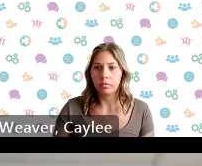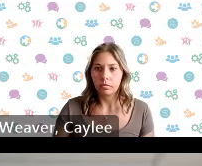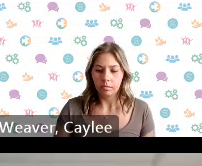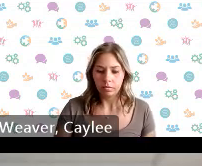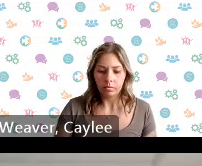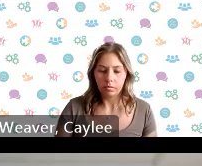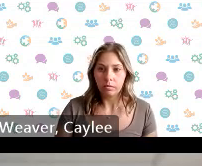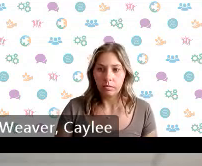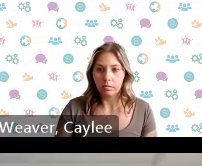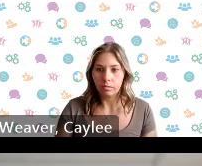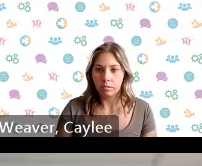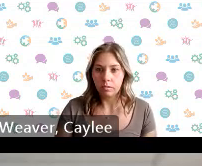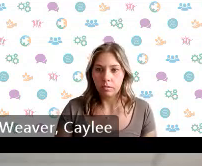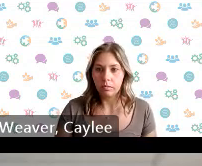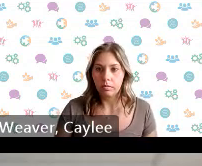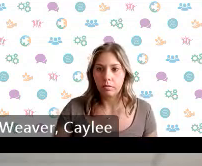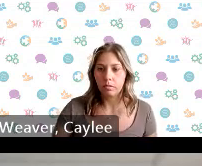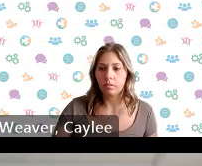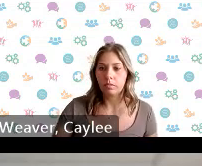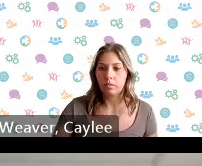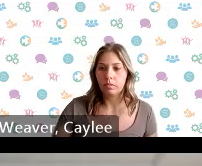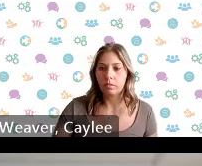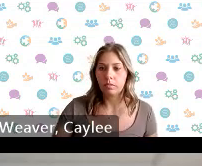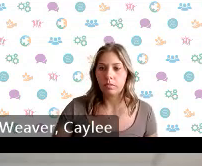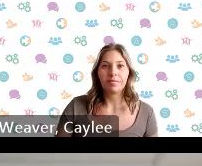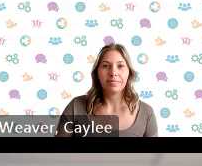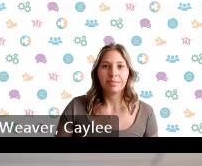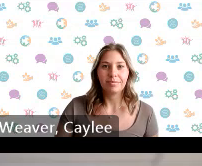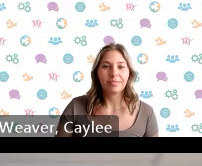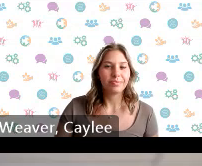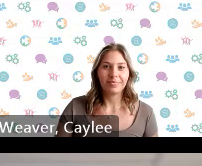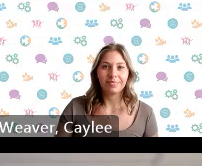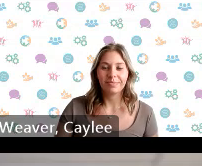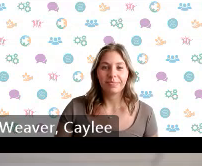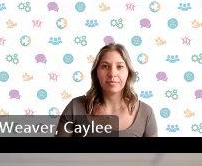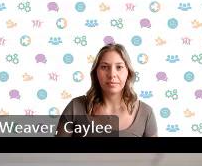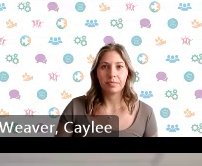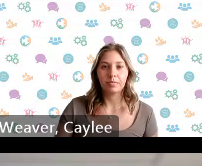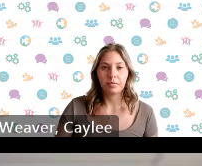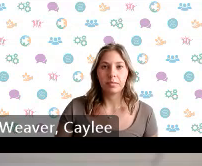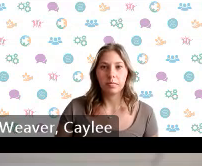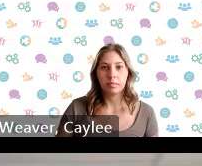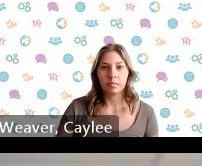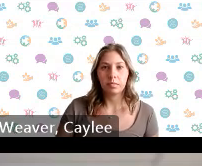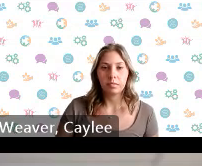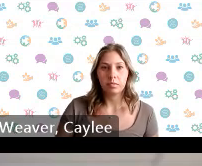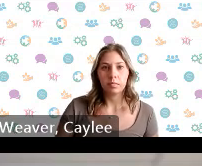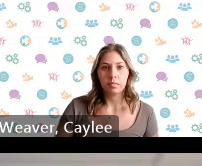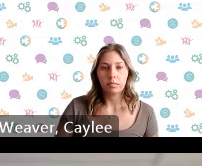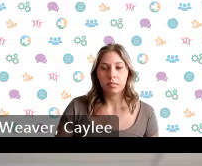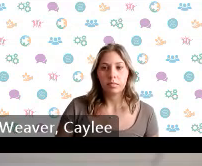Hello everyone turkisha's not with us today. I don't think she's transitioned into another role,